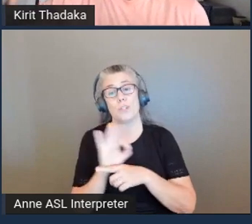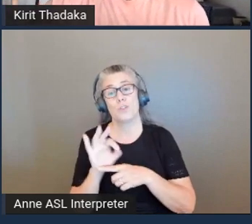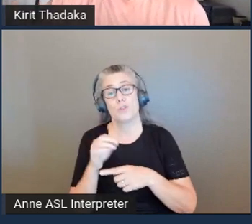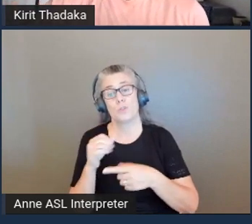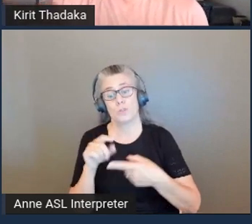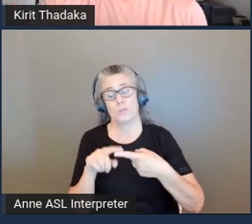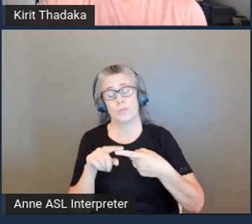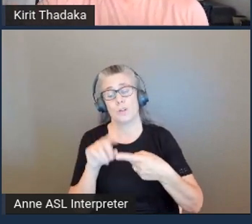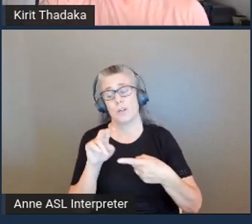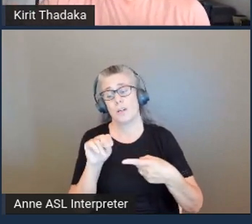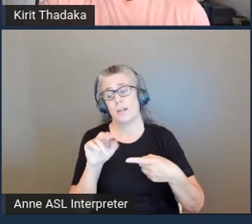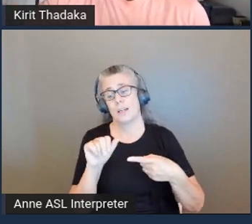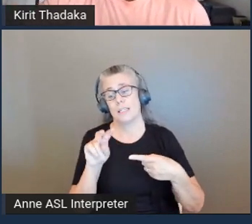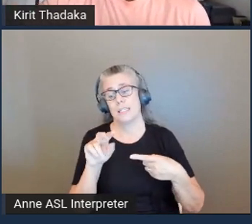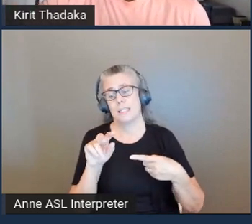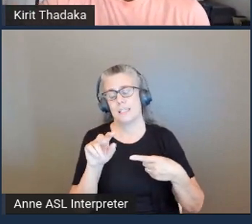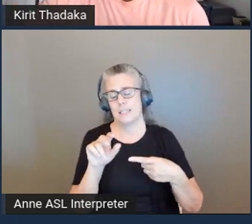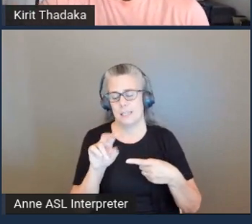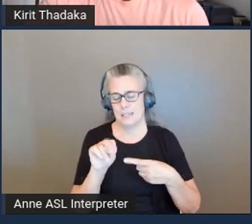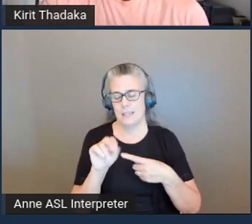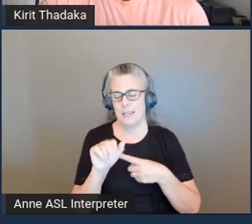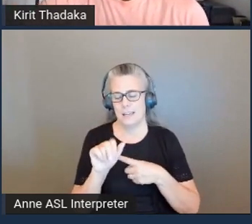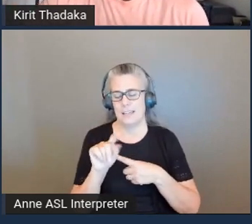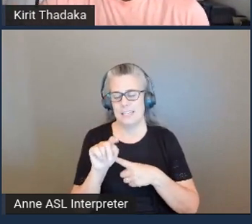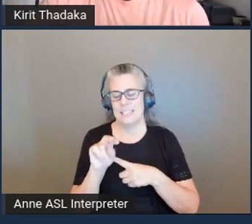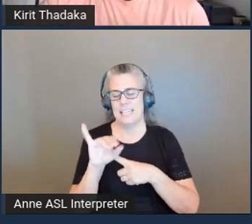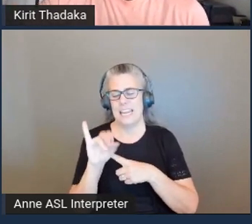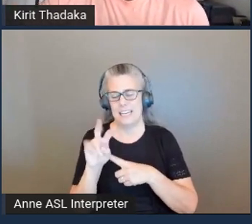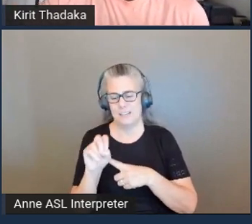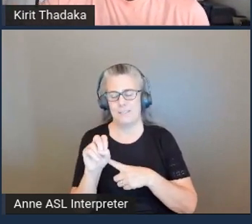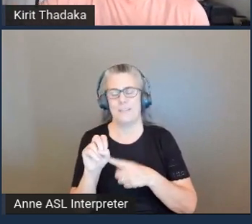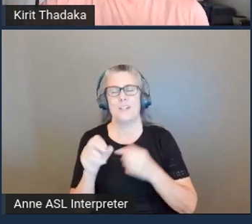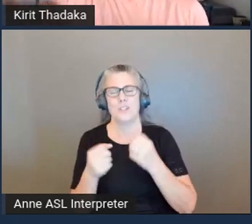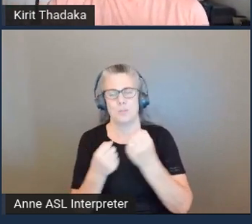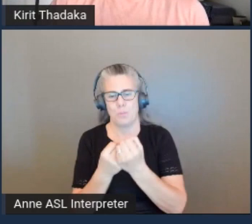for invoking Lambda functions as a part of SageMaker Pipeline,